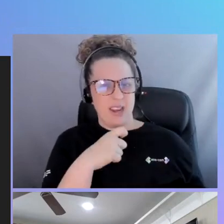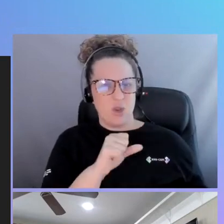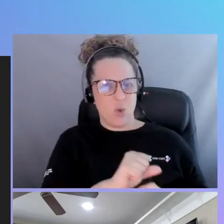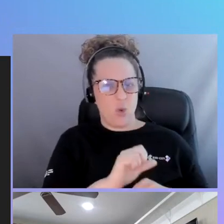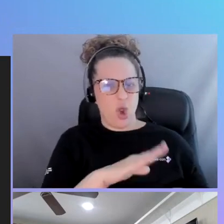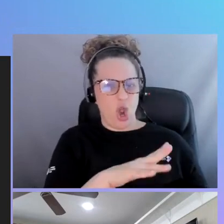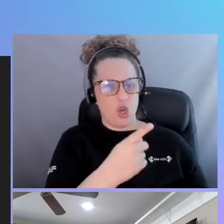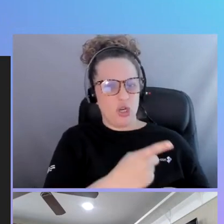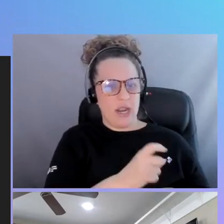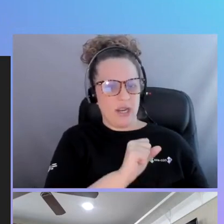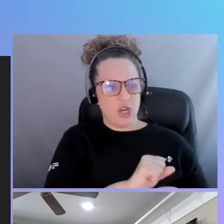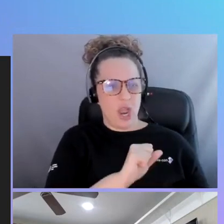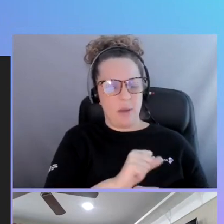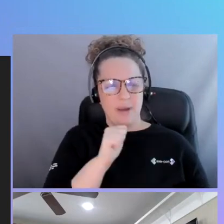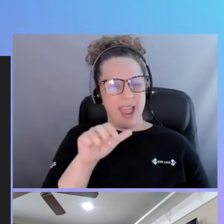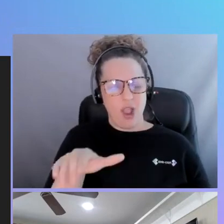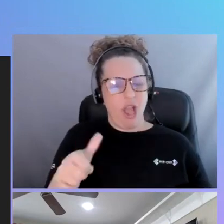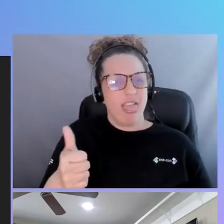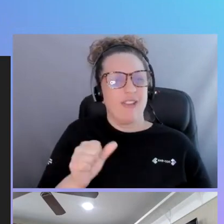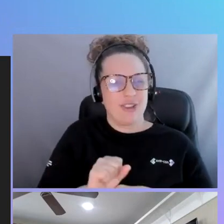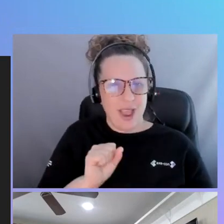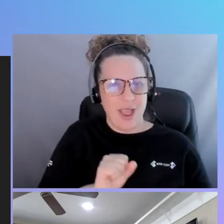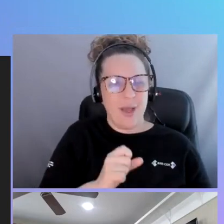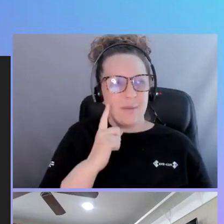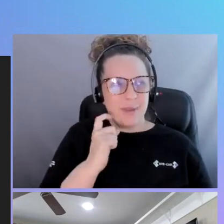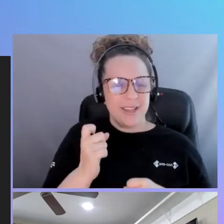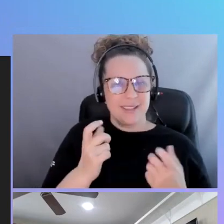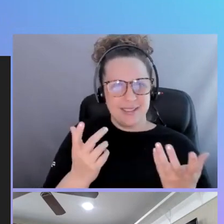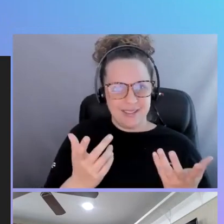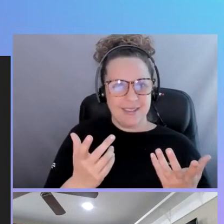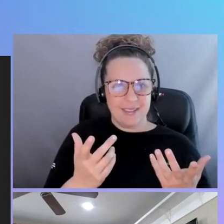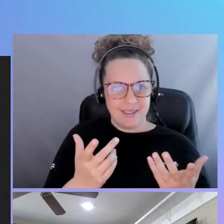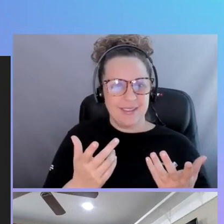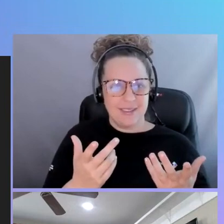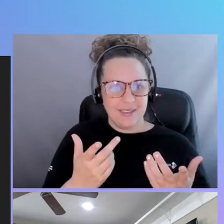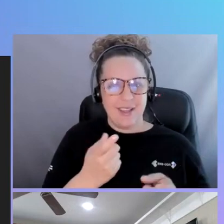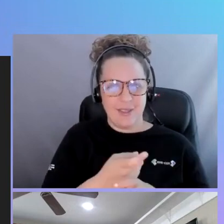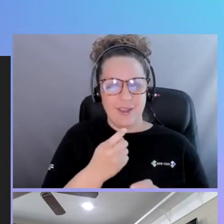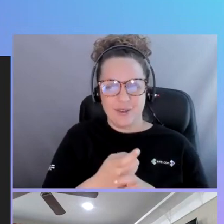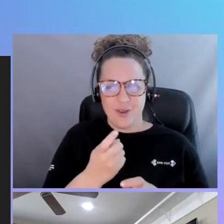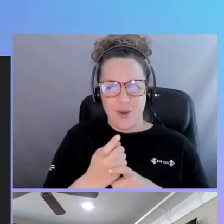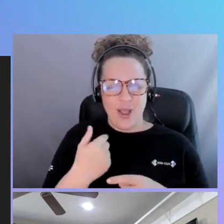not your, your other job. Because the running joke was Patrick had two jobs establishing and running the